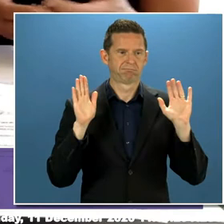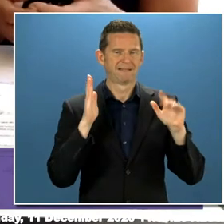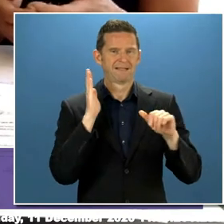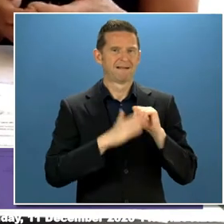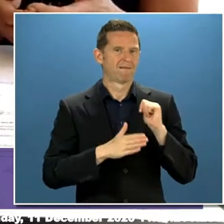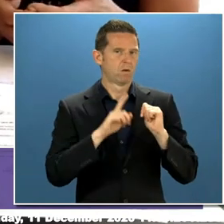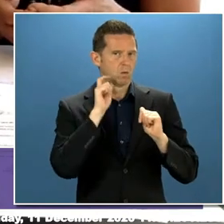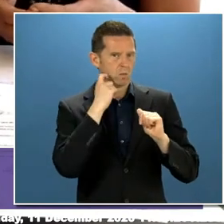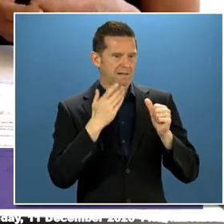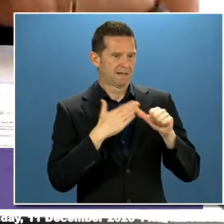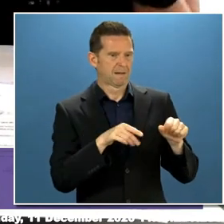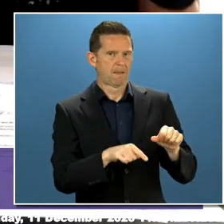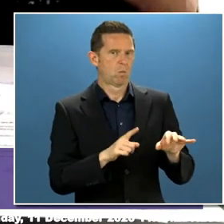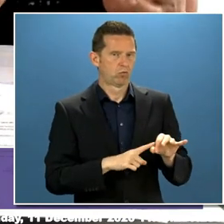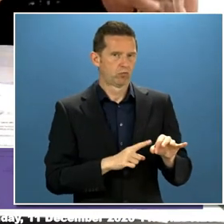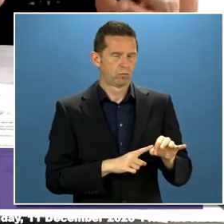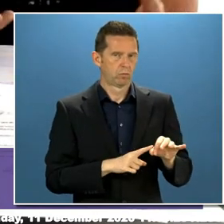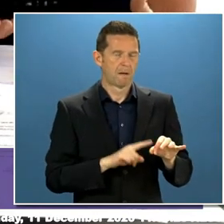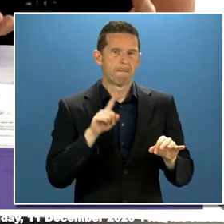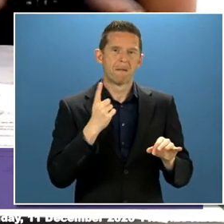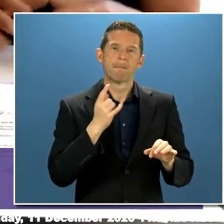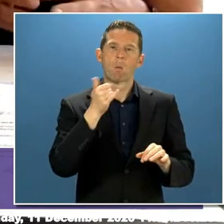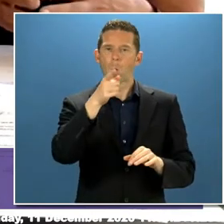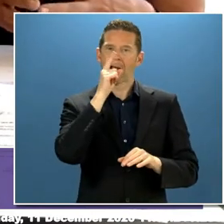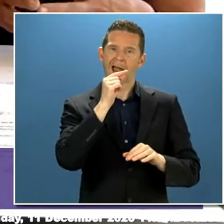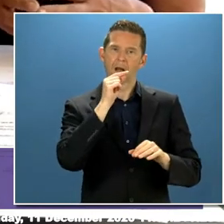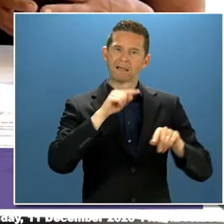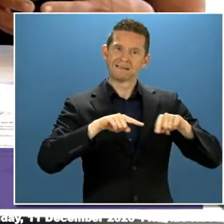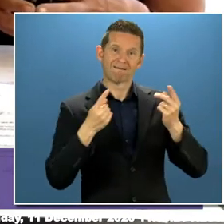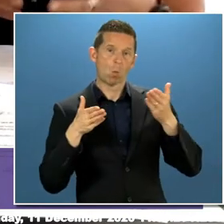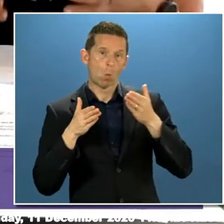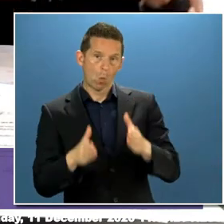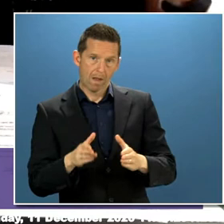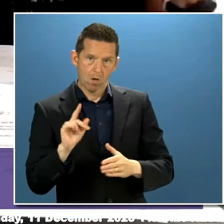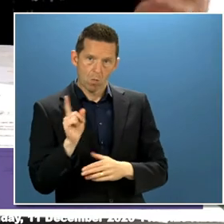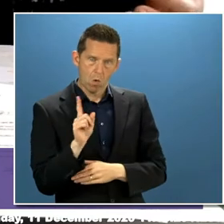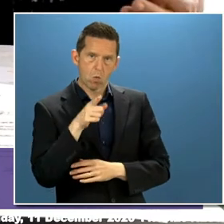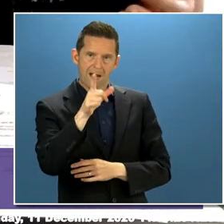questions, is asking a question like, "What is it that we could do for you